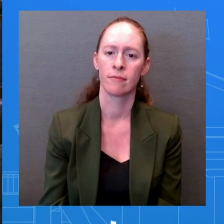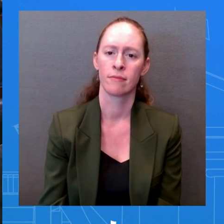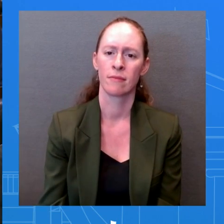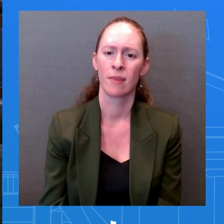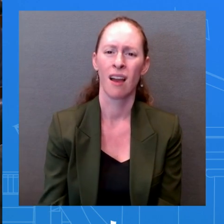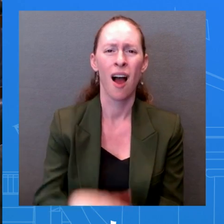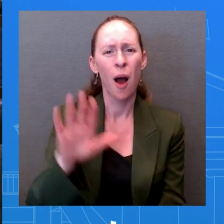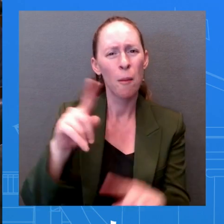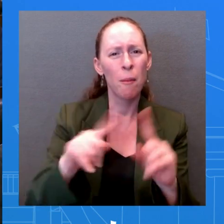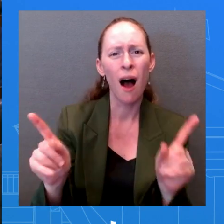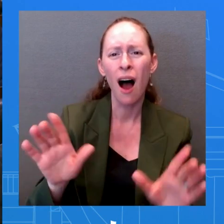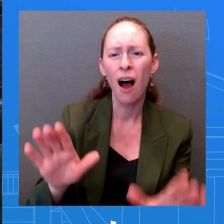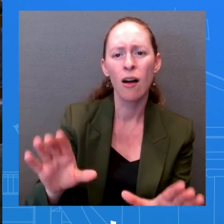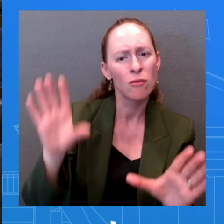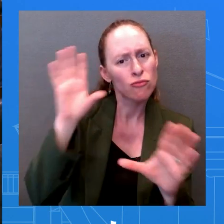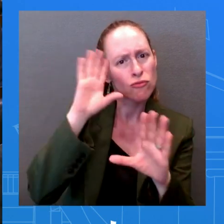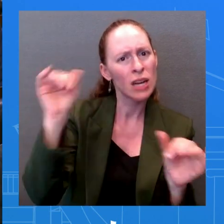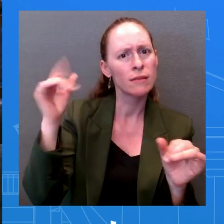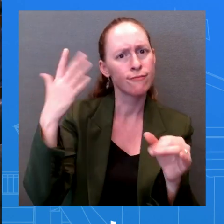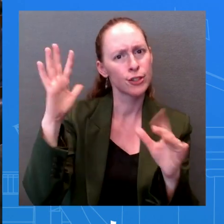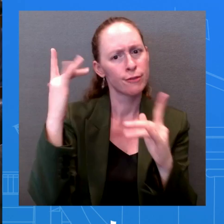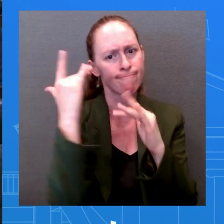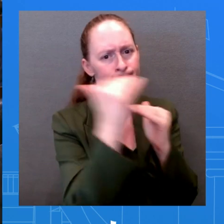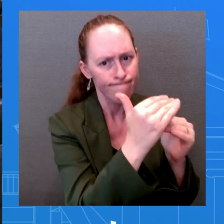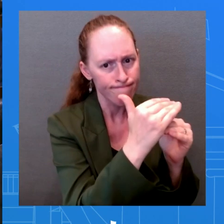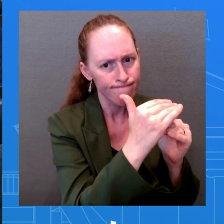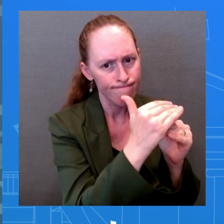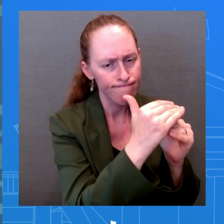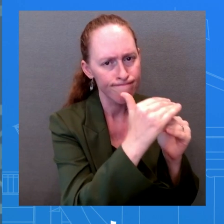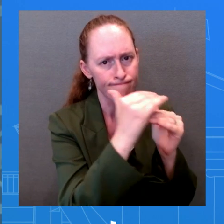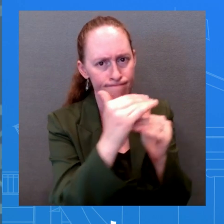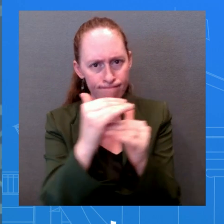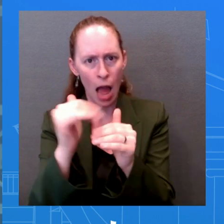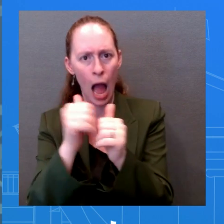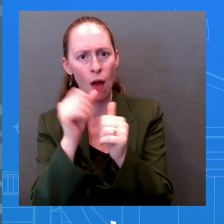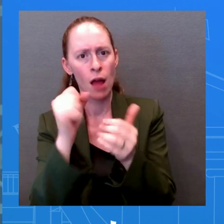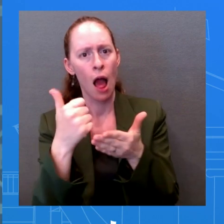Does that remain in place, or has that been lifted? Ms. Jean-Pierre: So, I mean, you were asking me